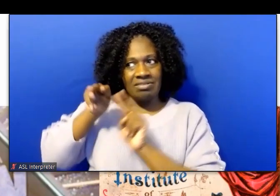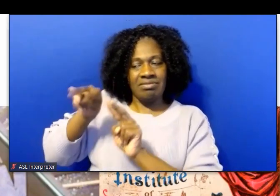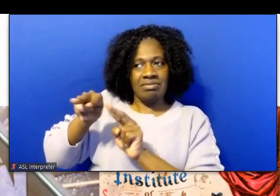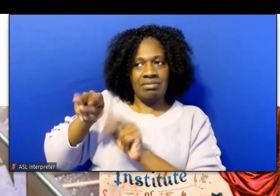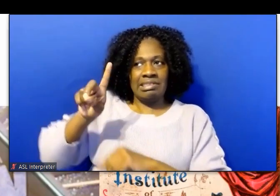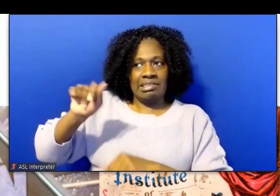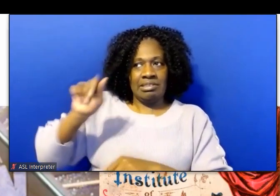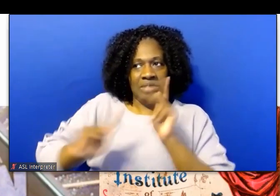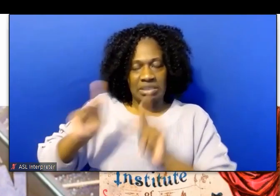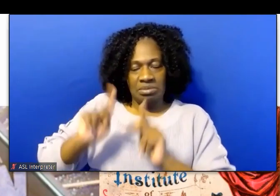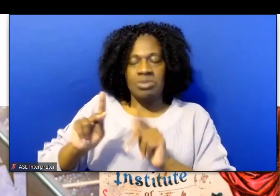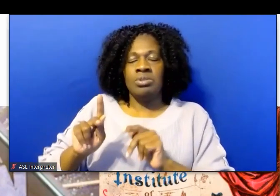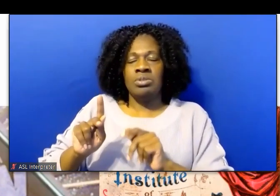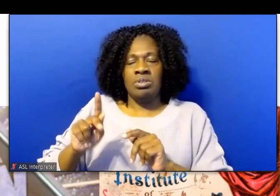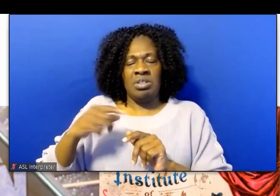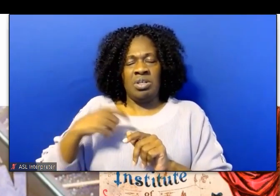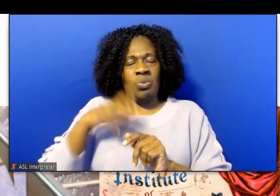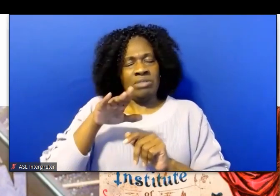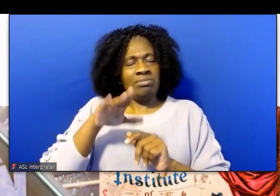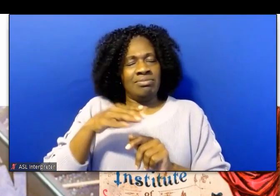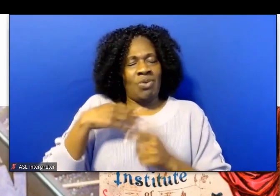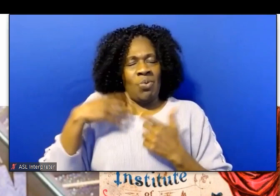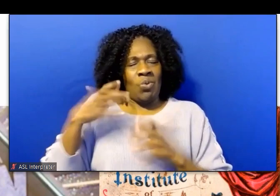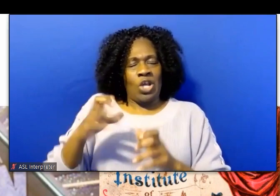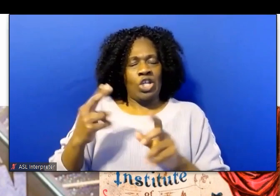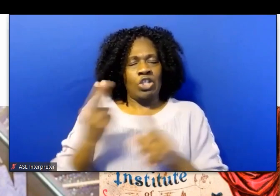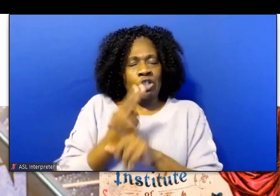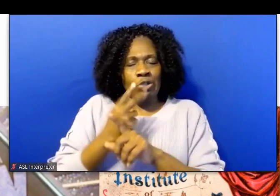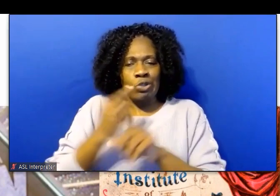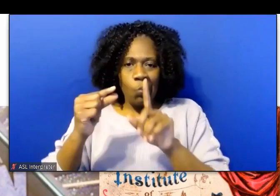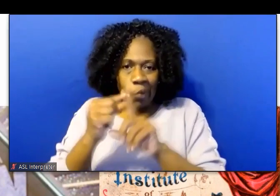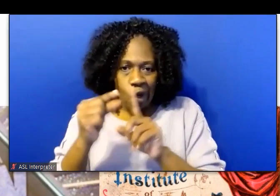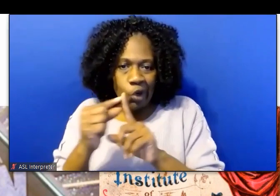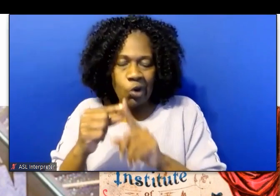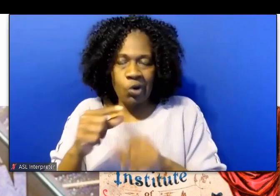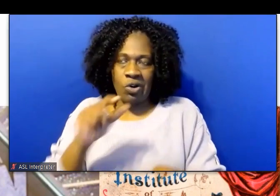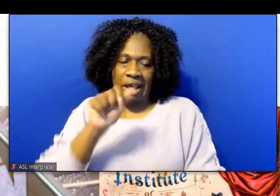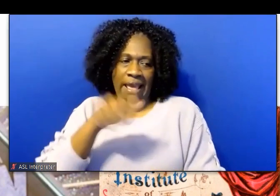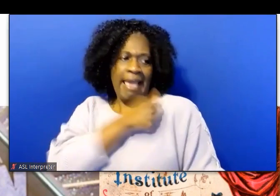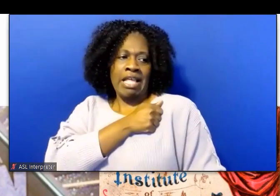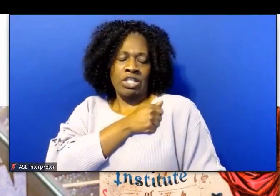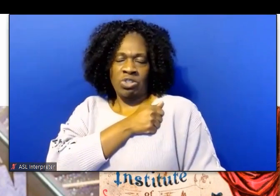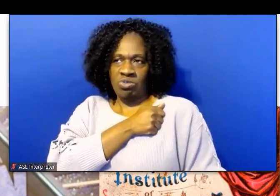and one we encourage you not to use word or attitudinal things like that.